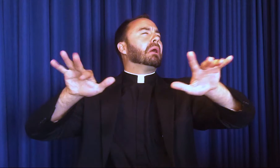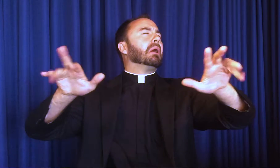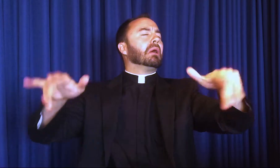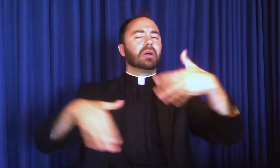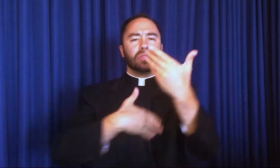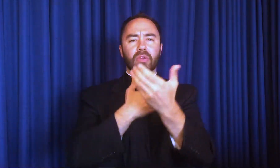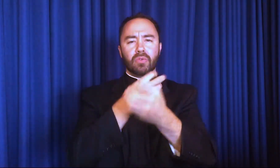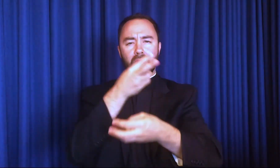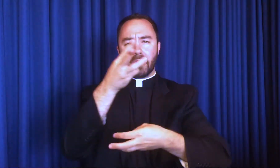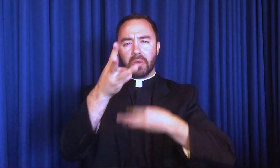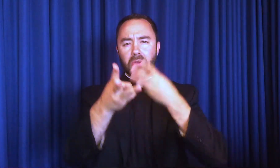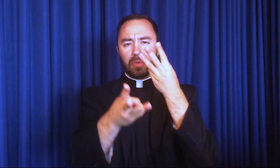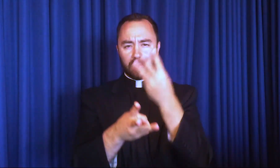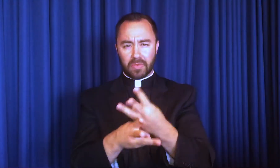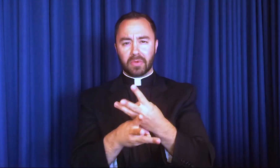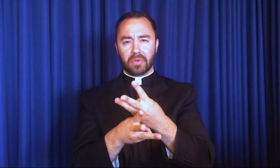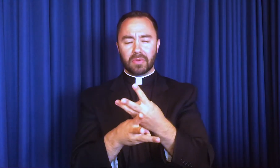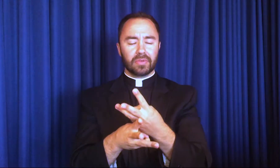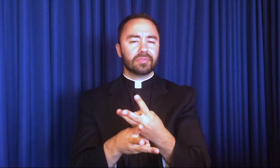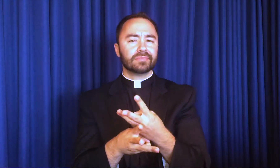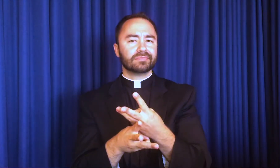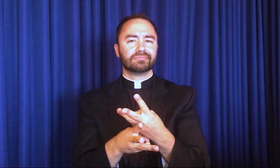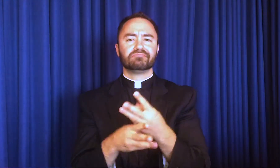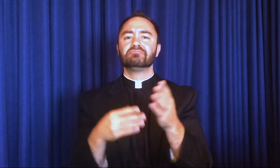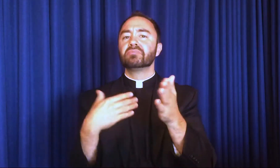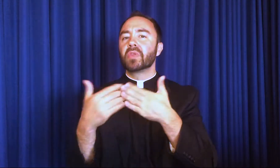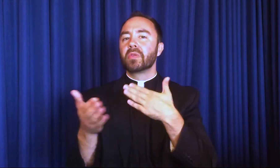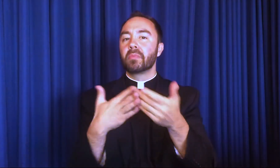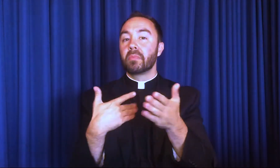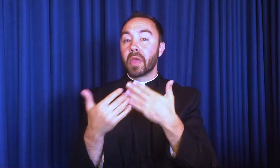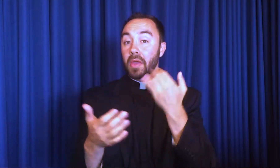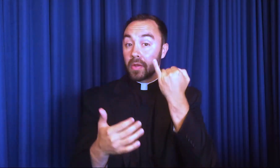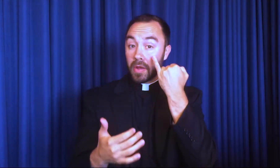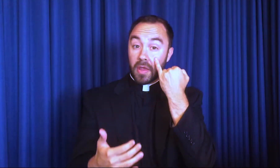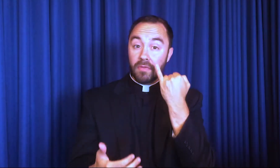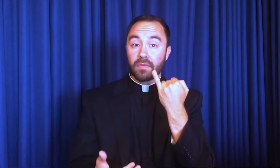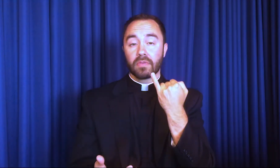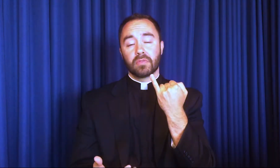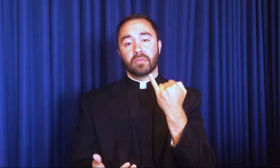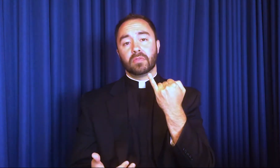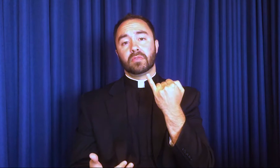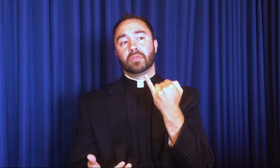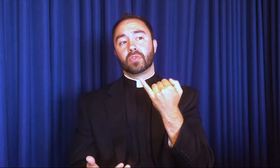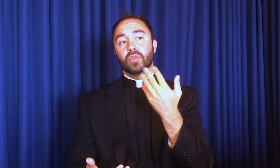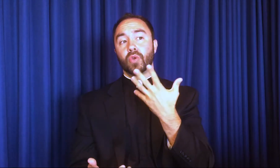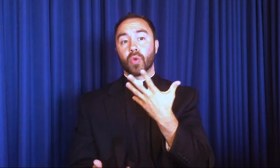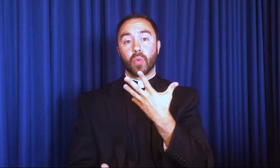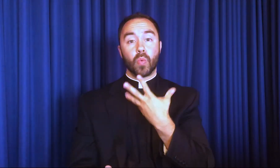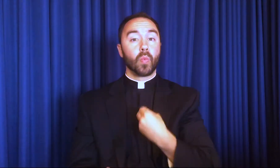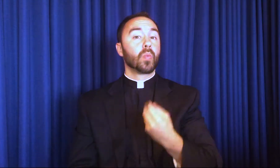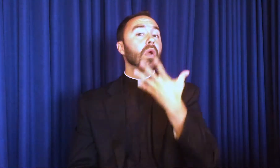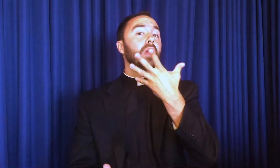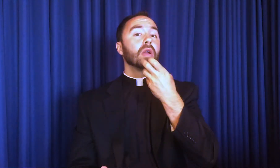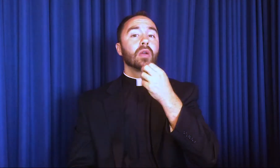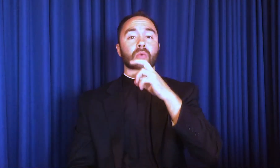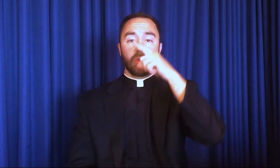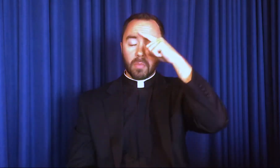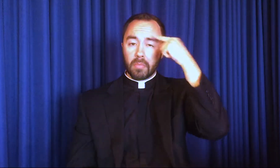people are identified by one specific area but that it's all believers who exist throughout the entire world.